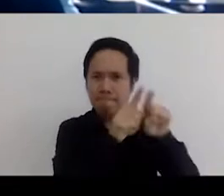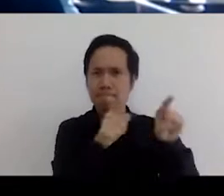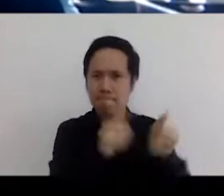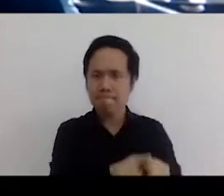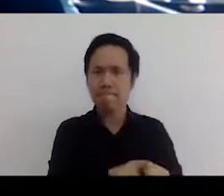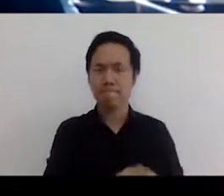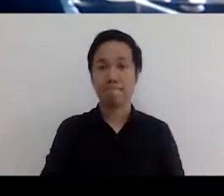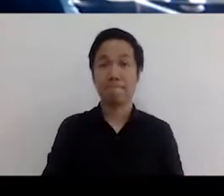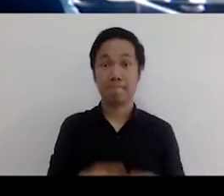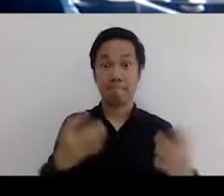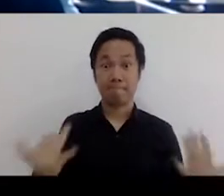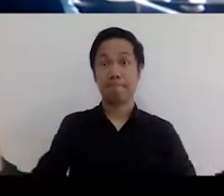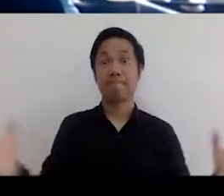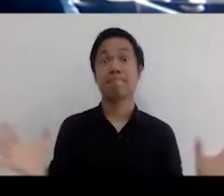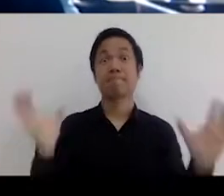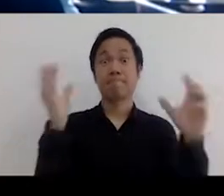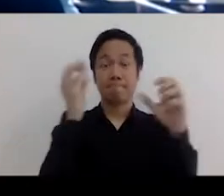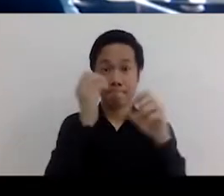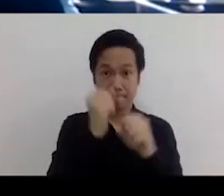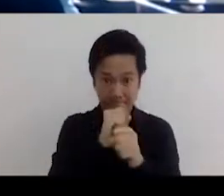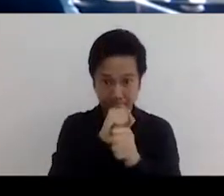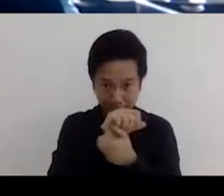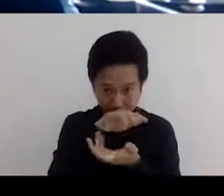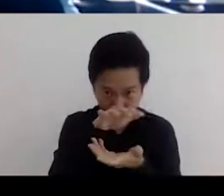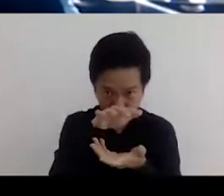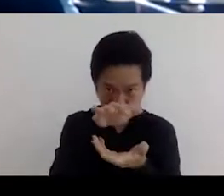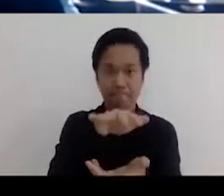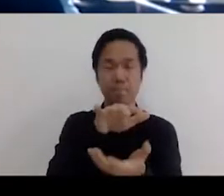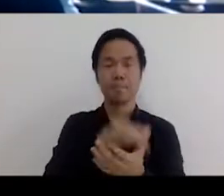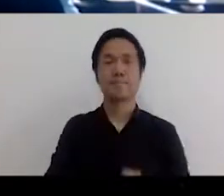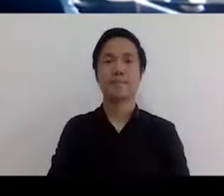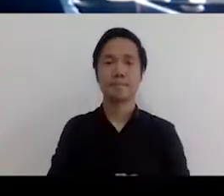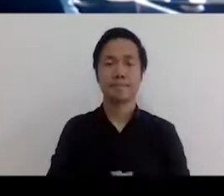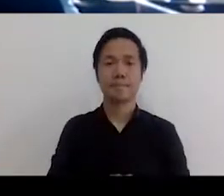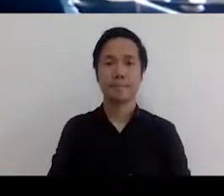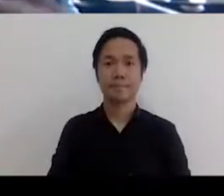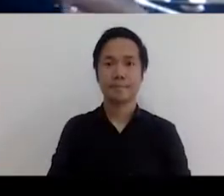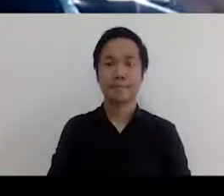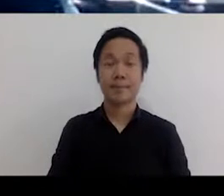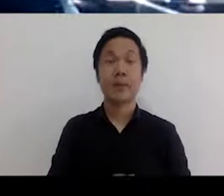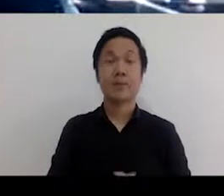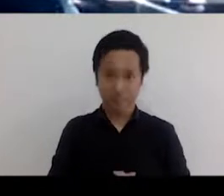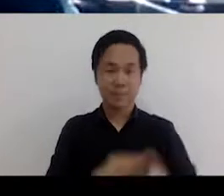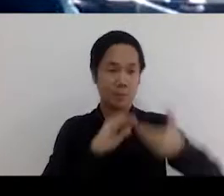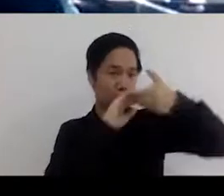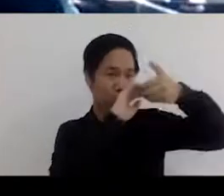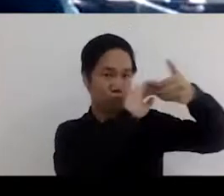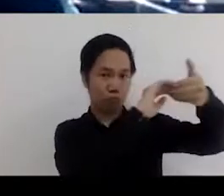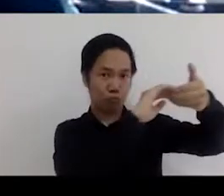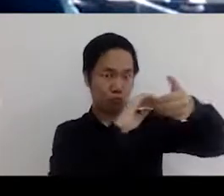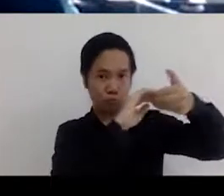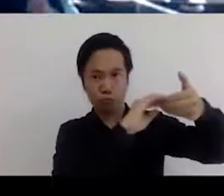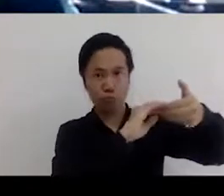and I insist on the National Federation because while we have international agencies or NGOs working with that,